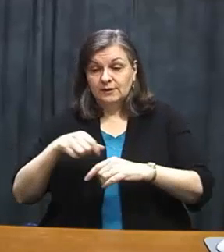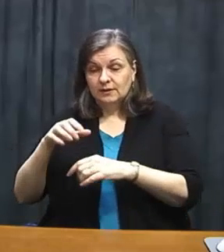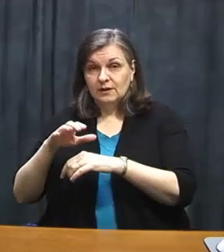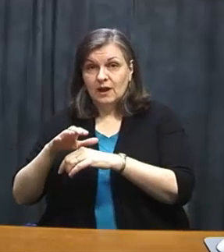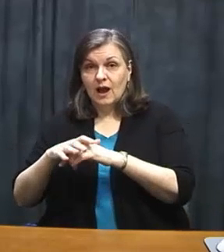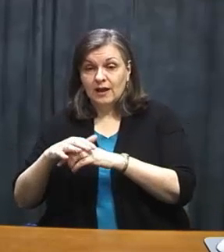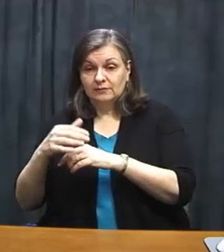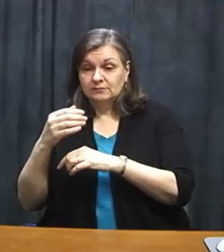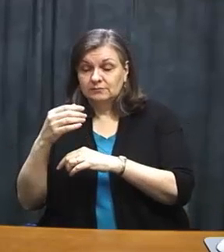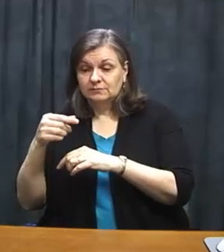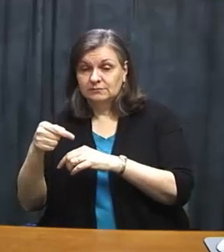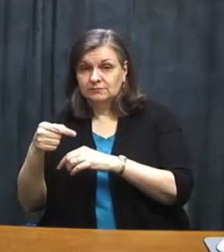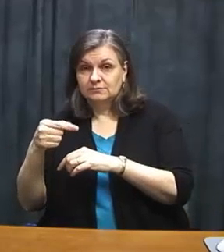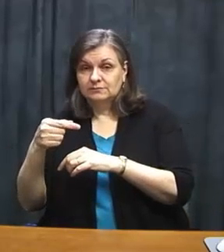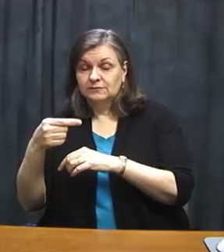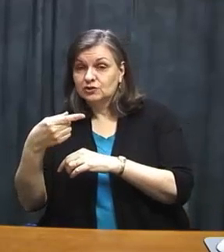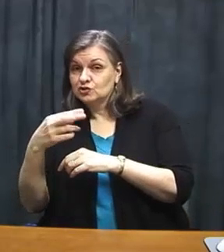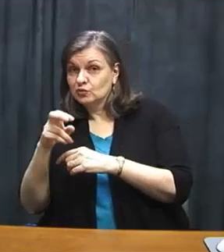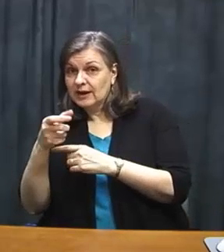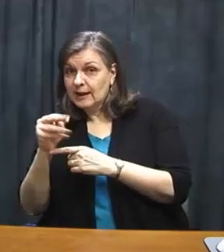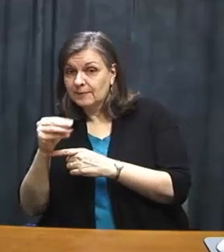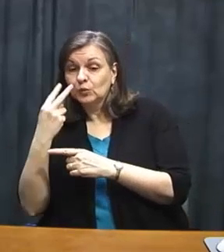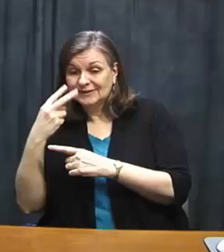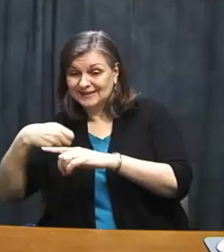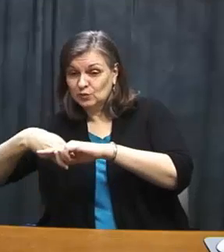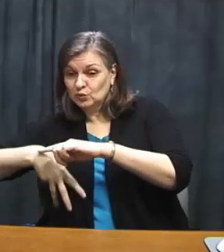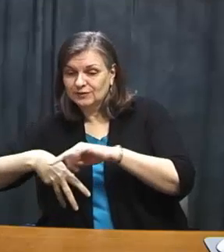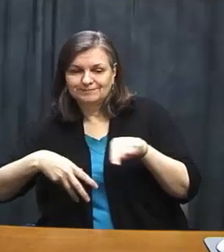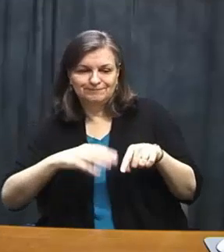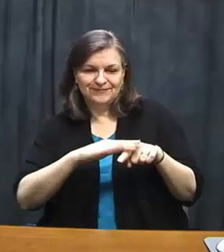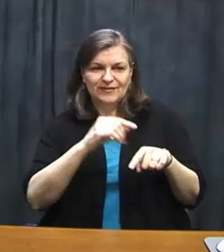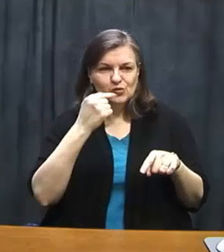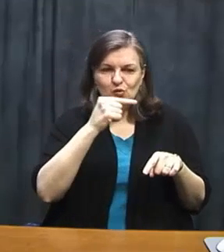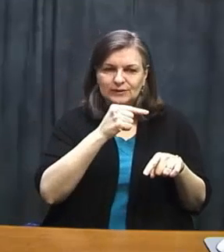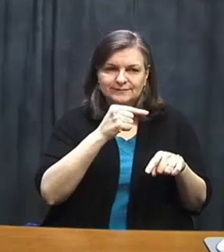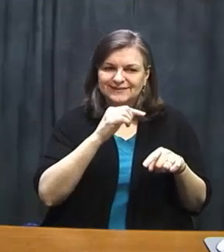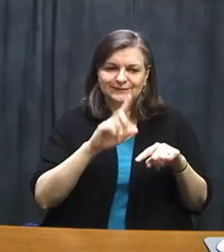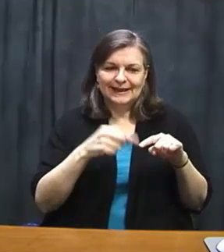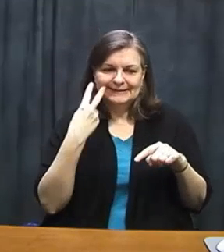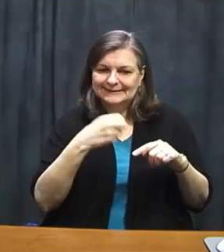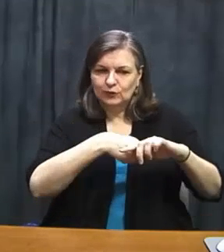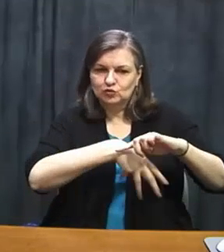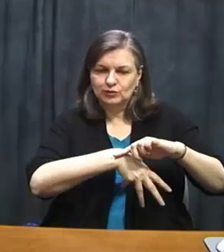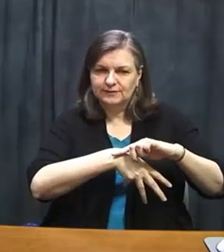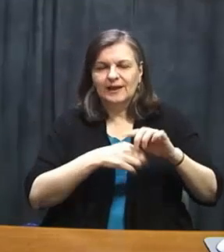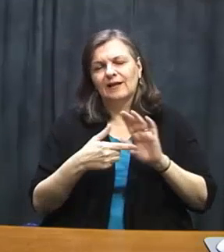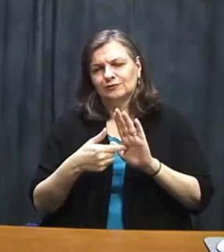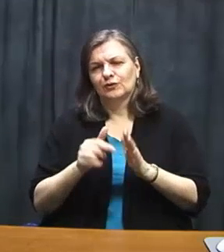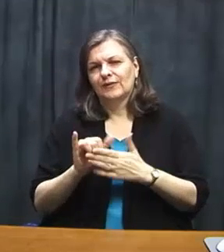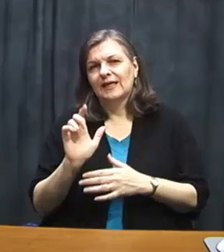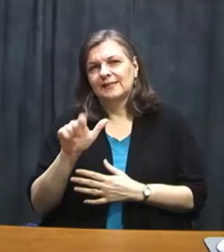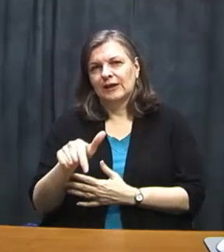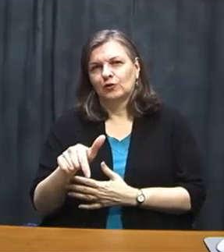see the roots on the corn plant . we will show those to you later so what makes